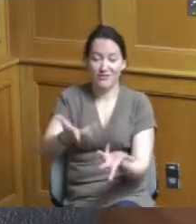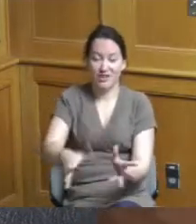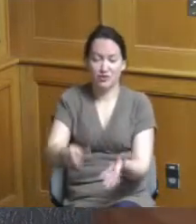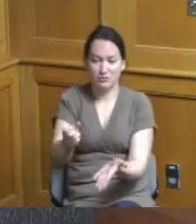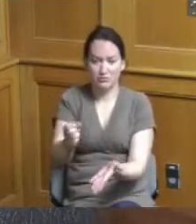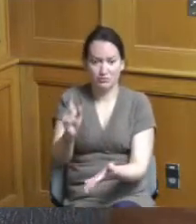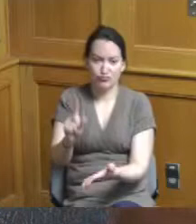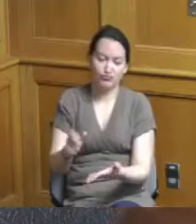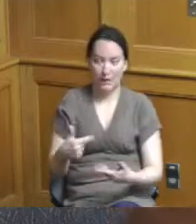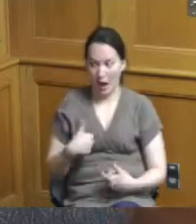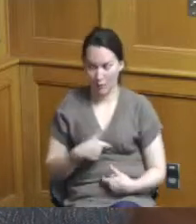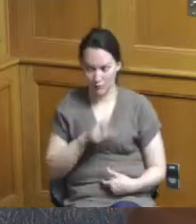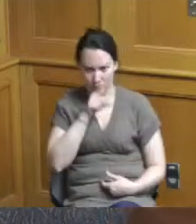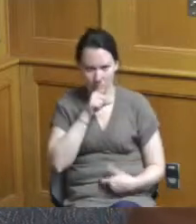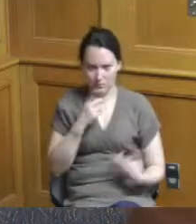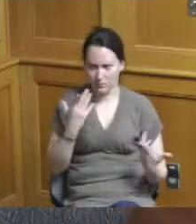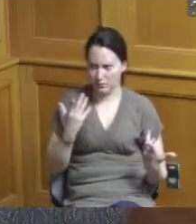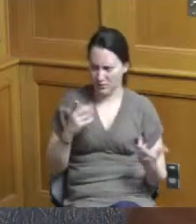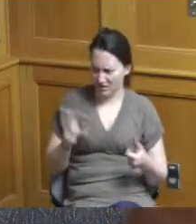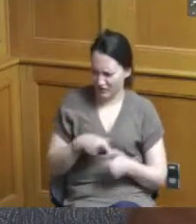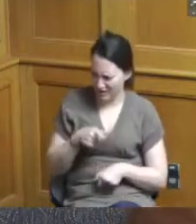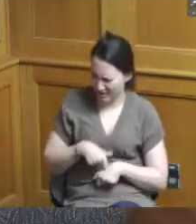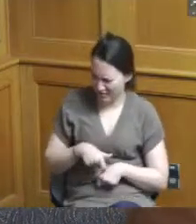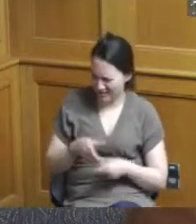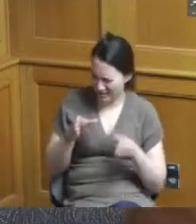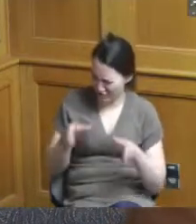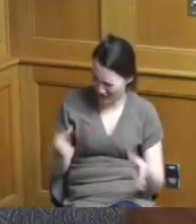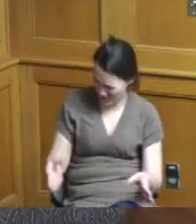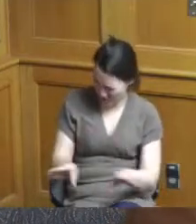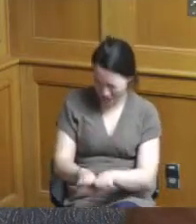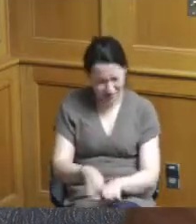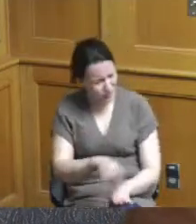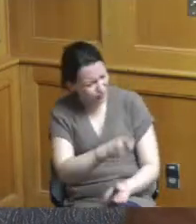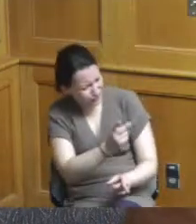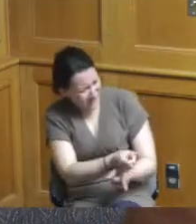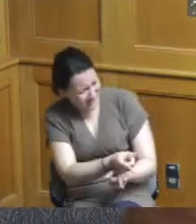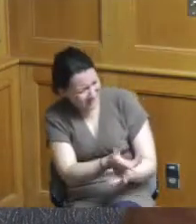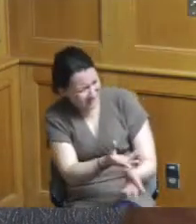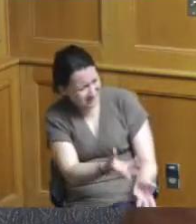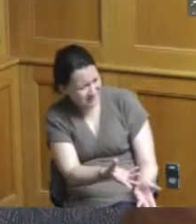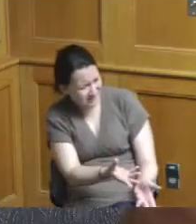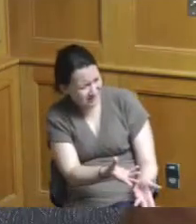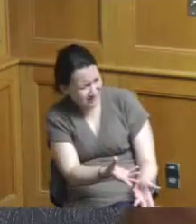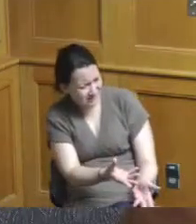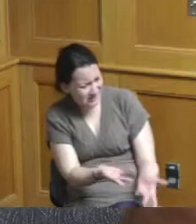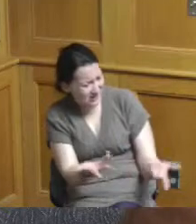at least I had that was first of me hearing of it is that accurate has that already happened